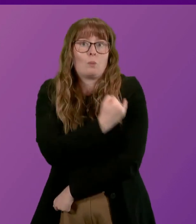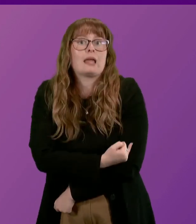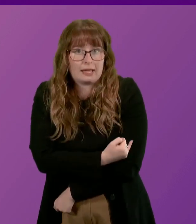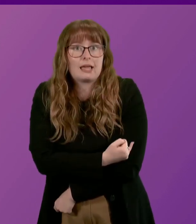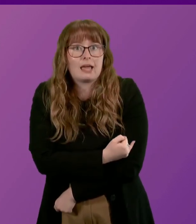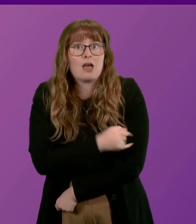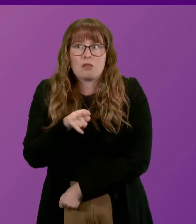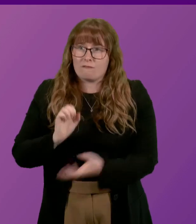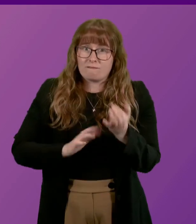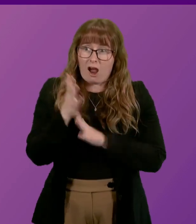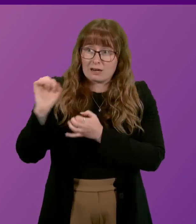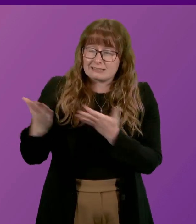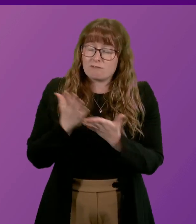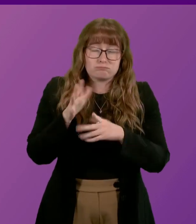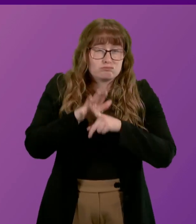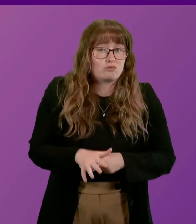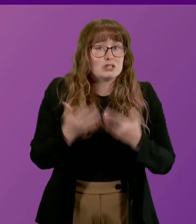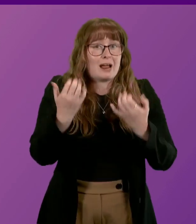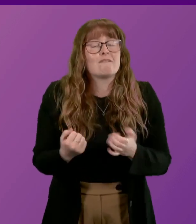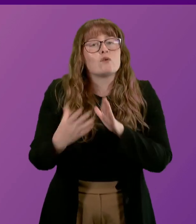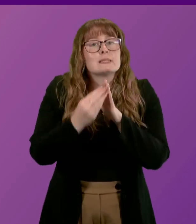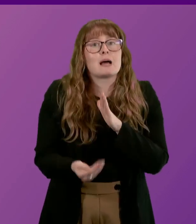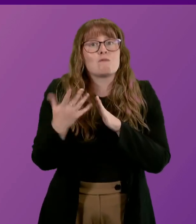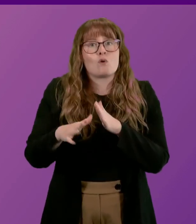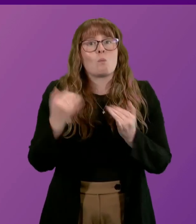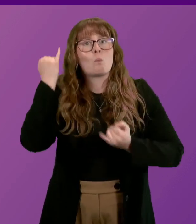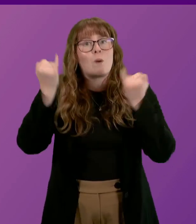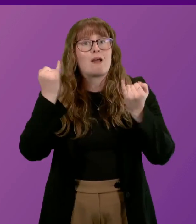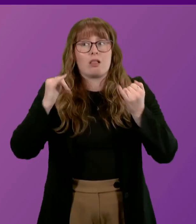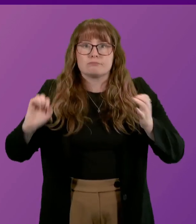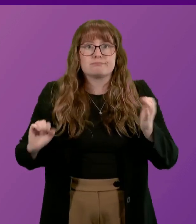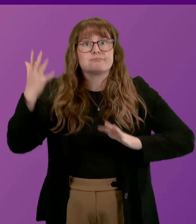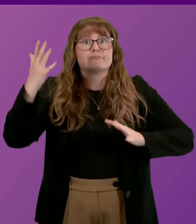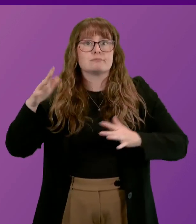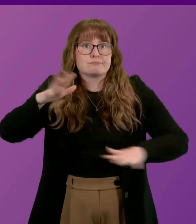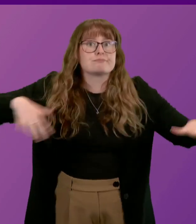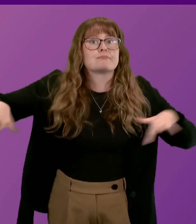are under increasing pressure, for example from wildfires, as we saw in West Lothian last month?